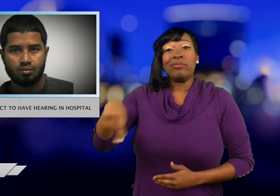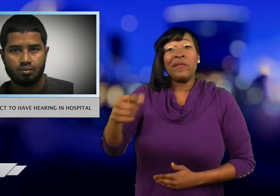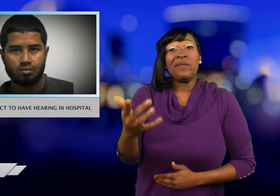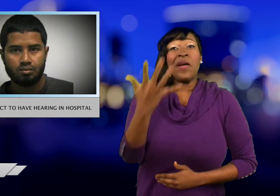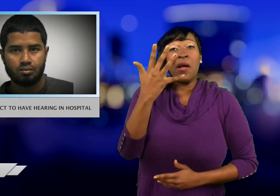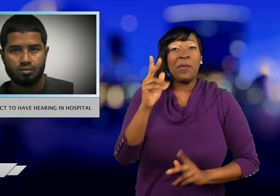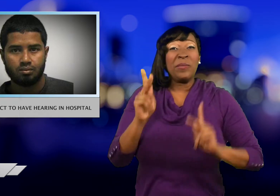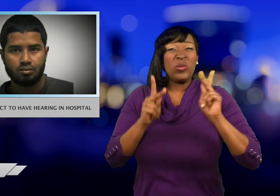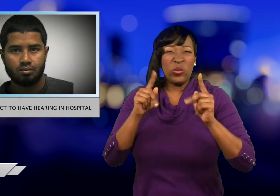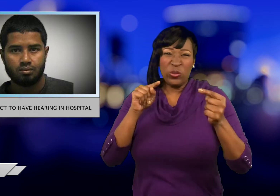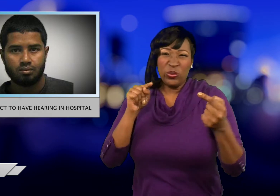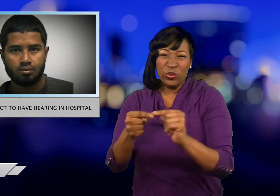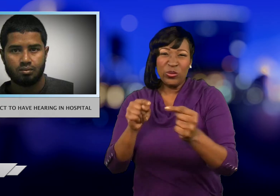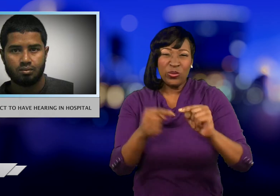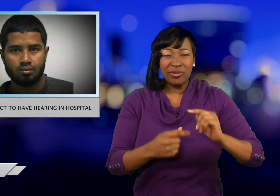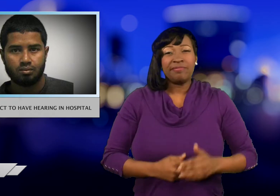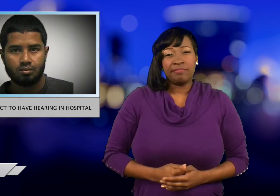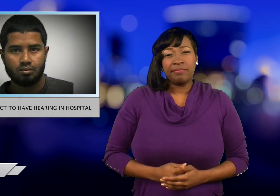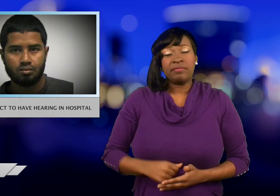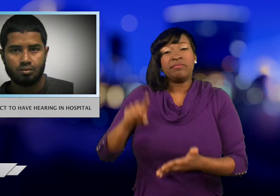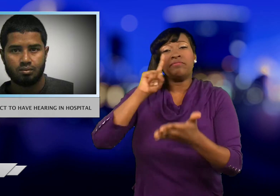Five other people were injured.